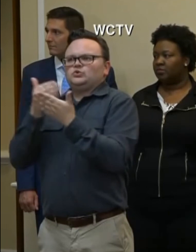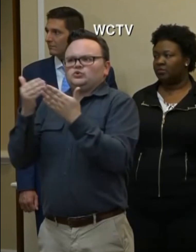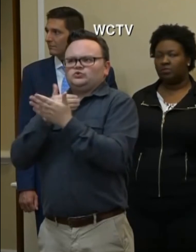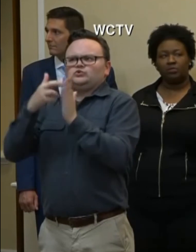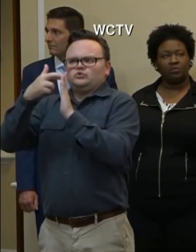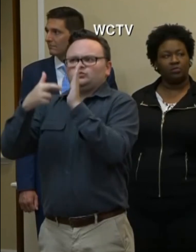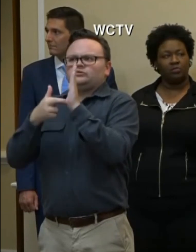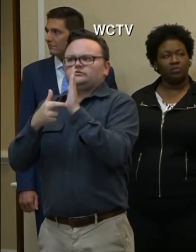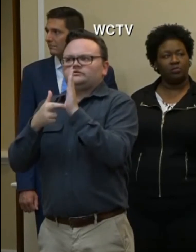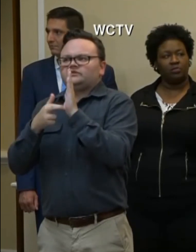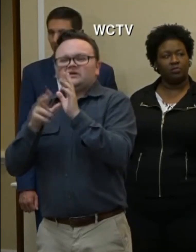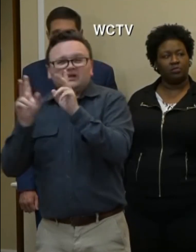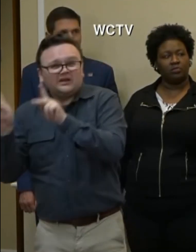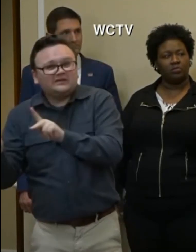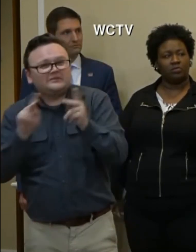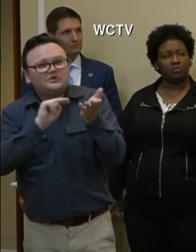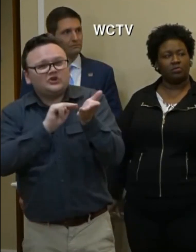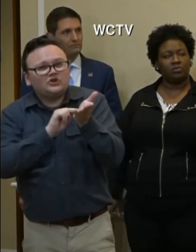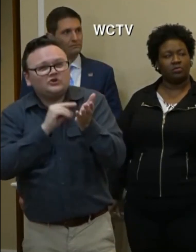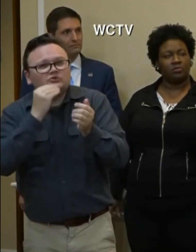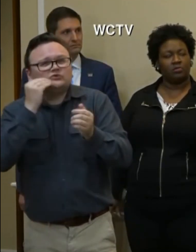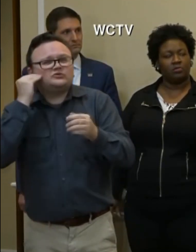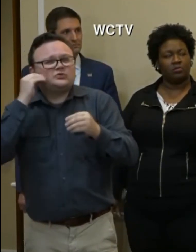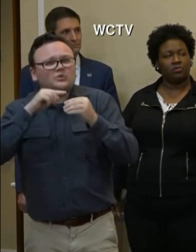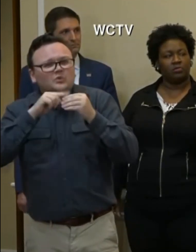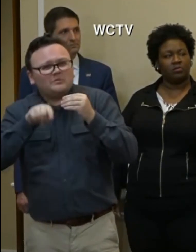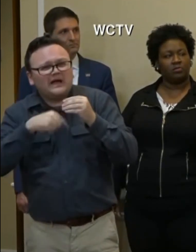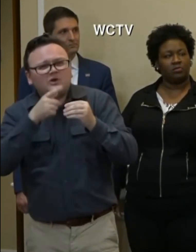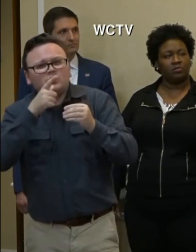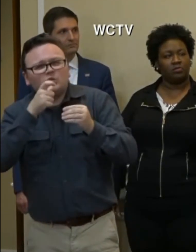don't know if it'll be exactly the same I mean I think the nursing homes were